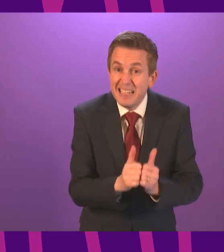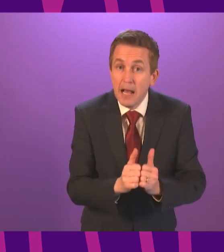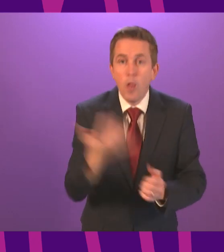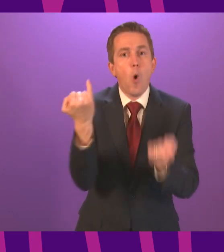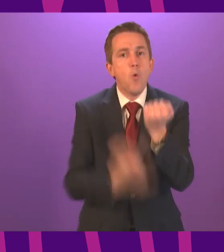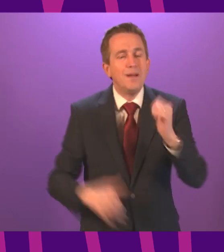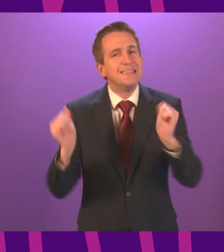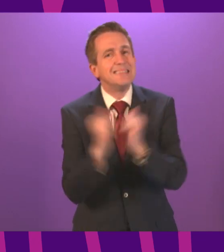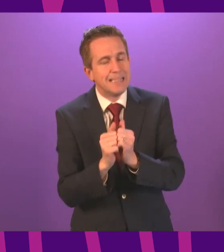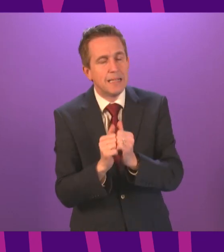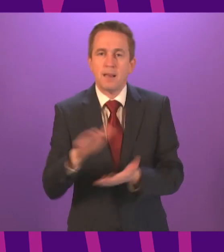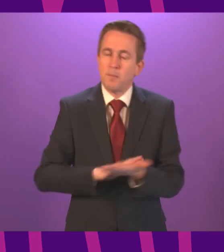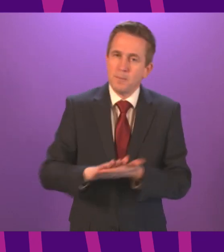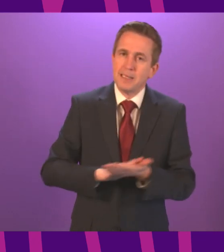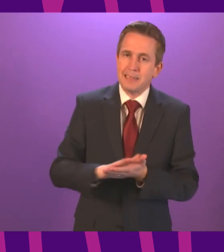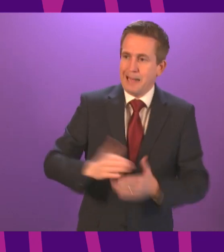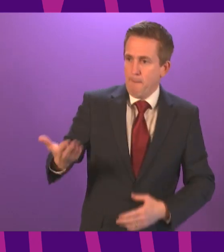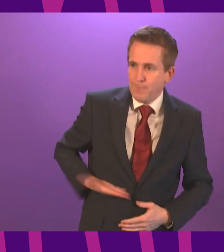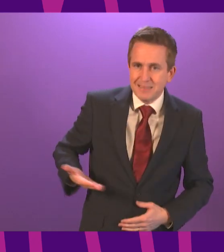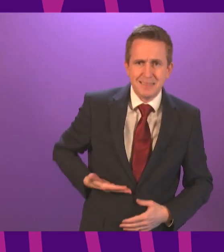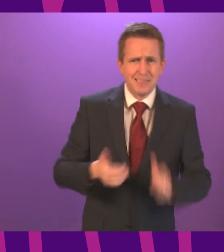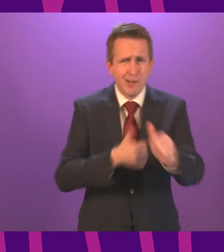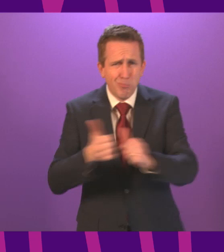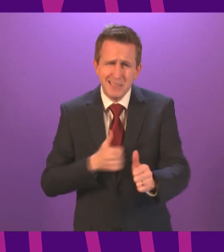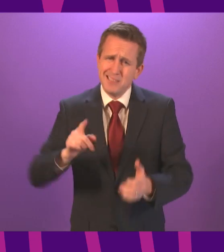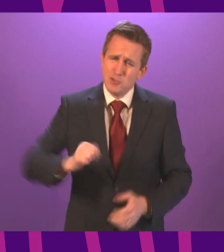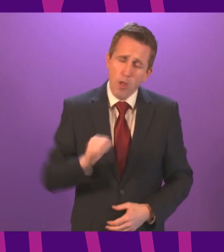businesses the length and breadth of the country. Frankly, that is on the Tories.